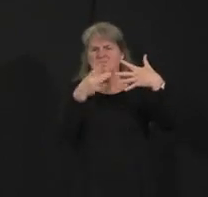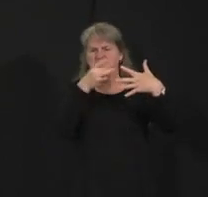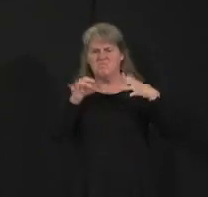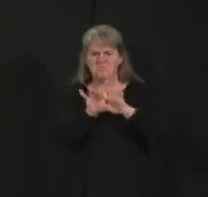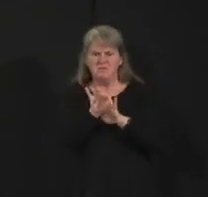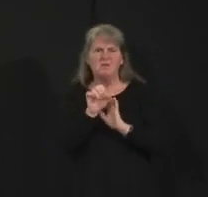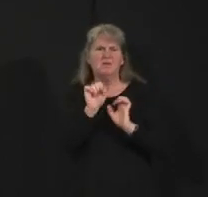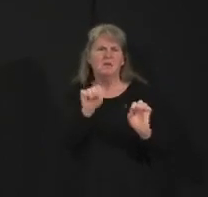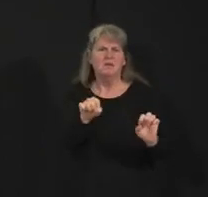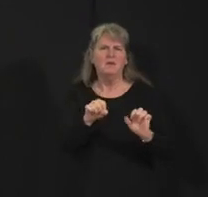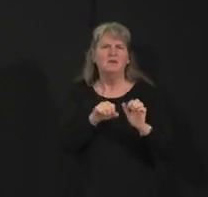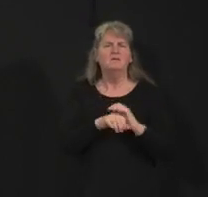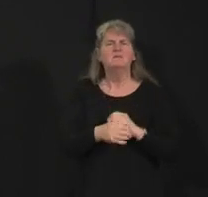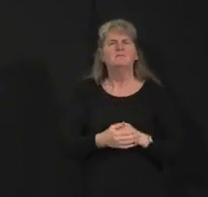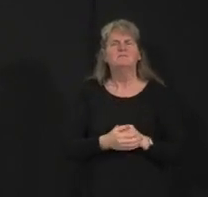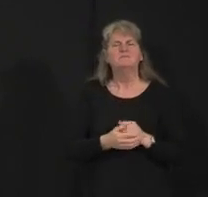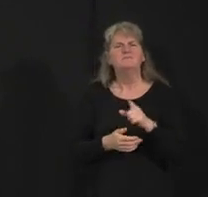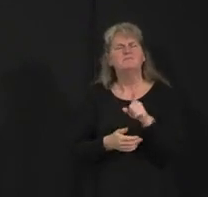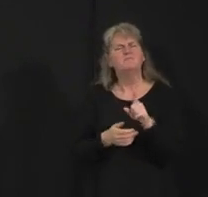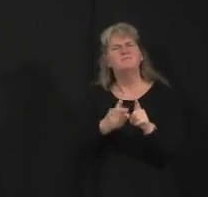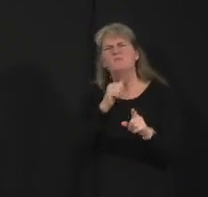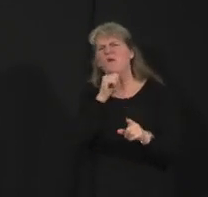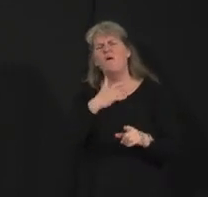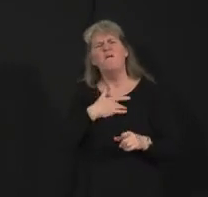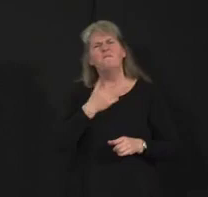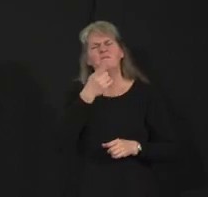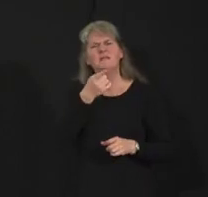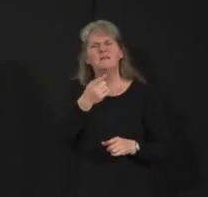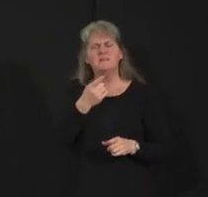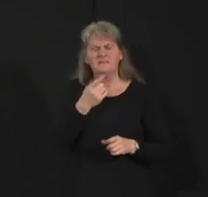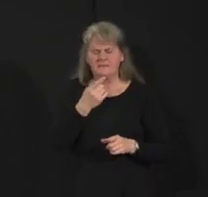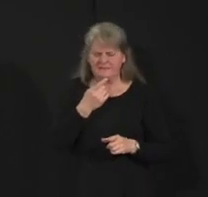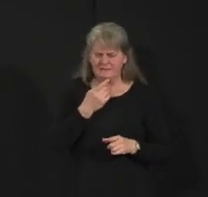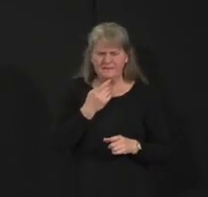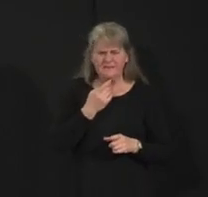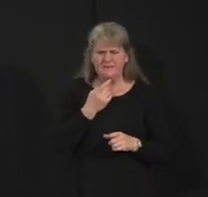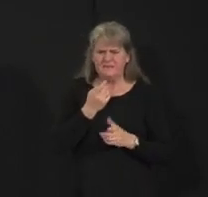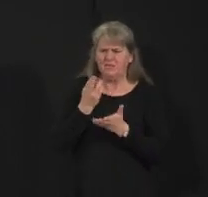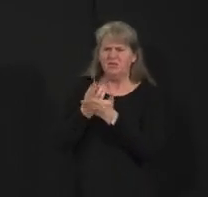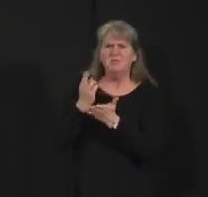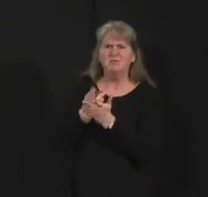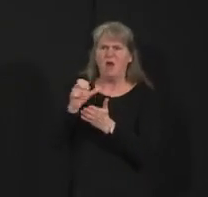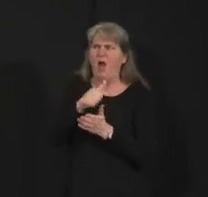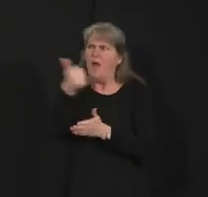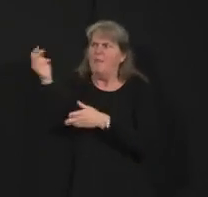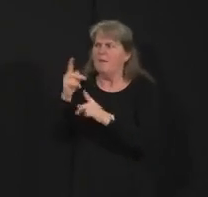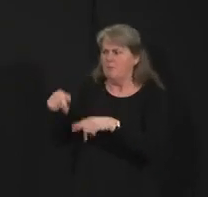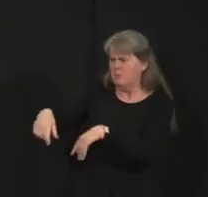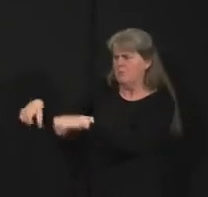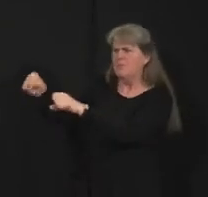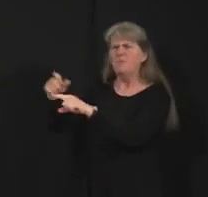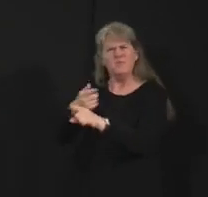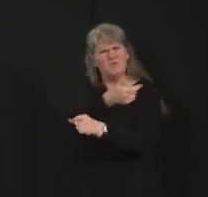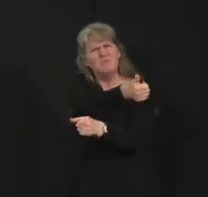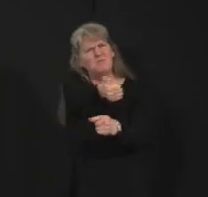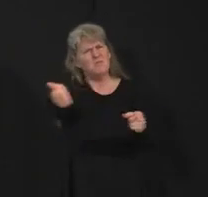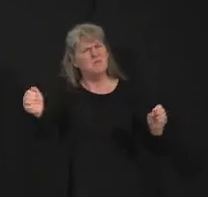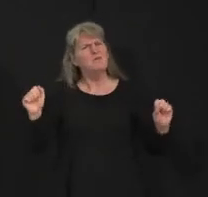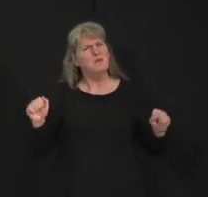you. And don't feel that you should keep these resources, they are here for all the Yukon are --